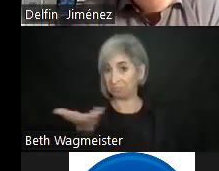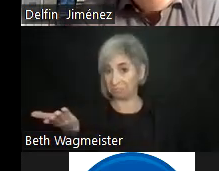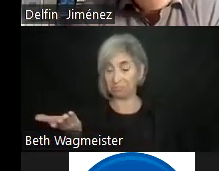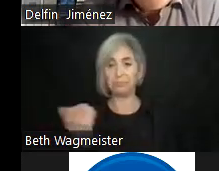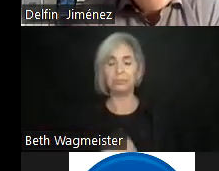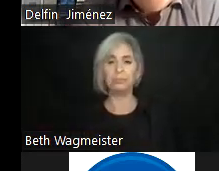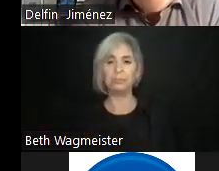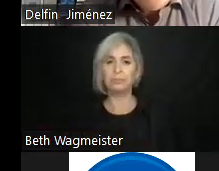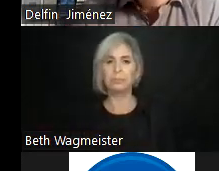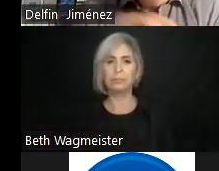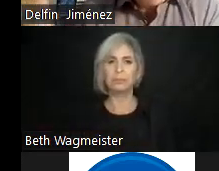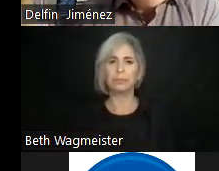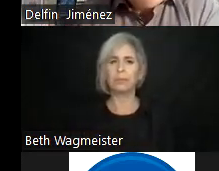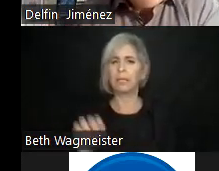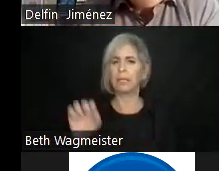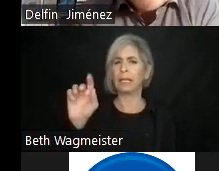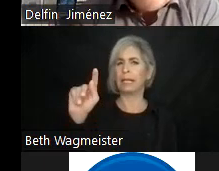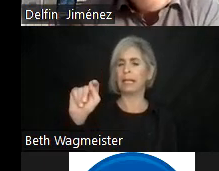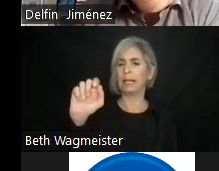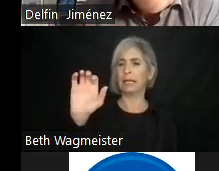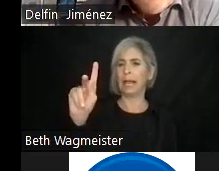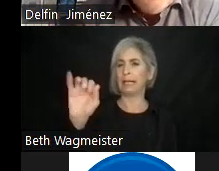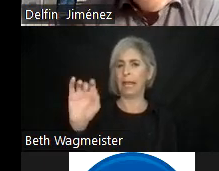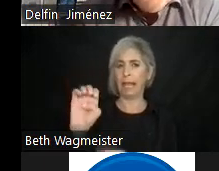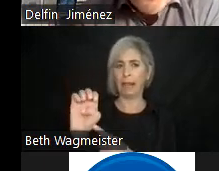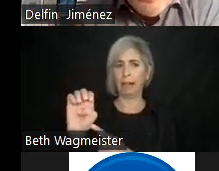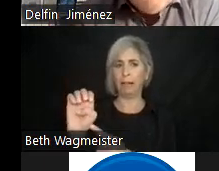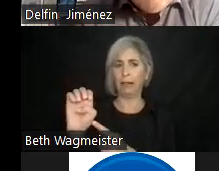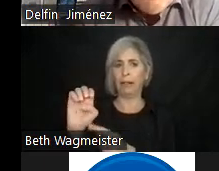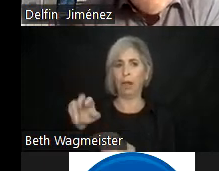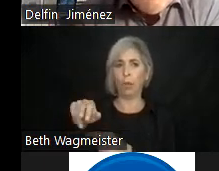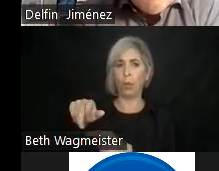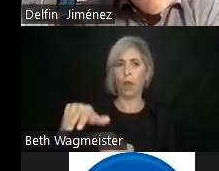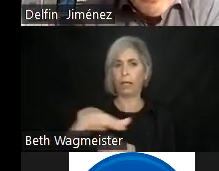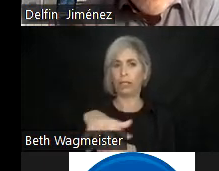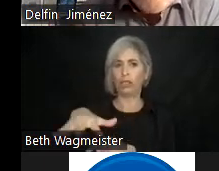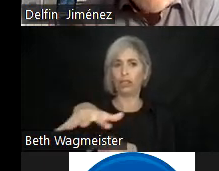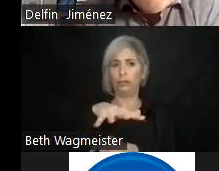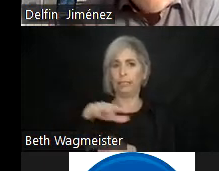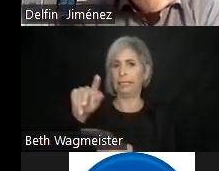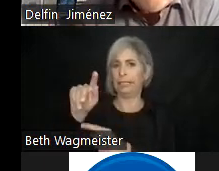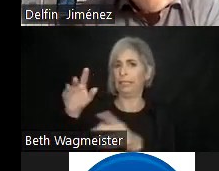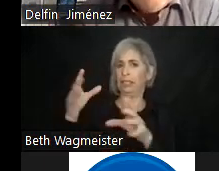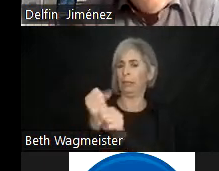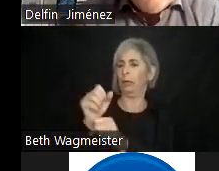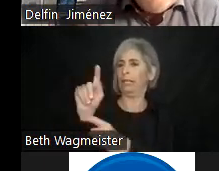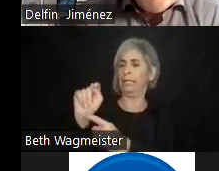about the tactile walking surface indicators, well, now the new version